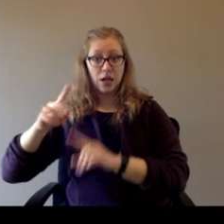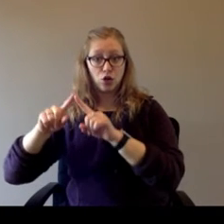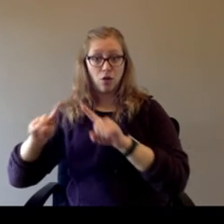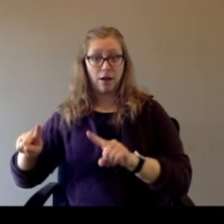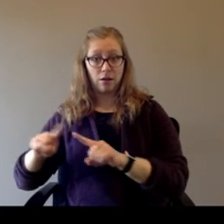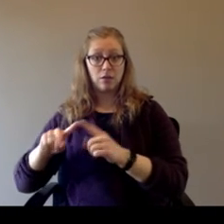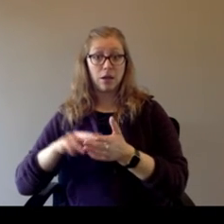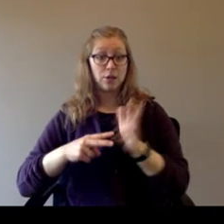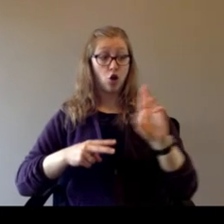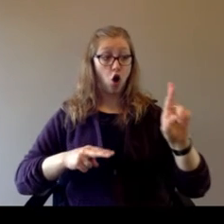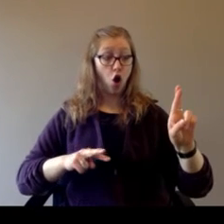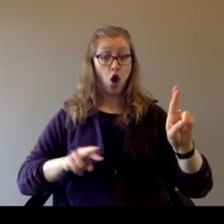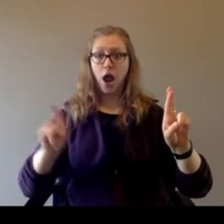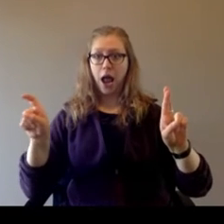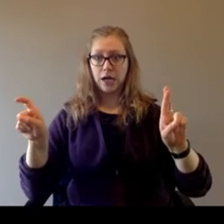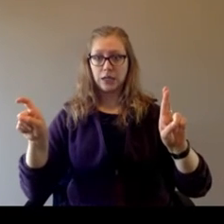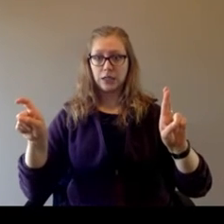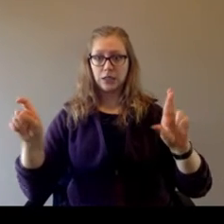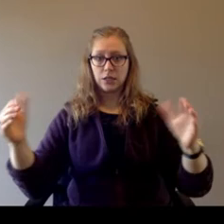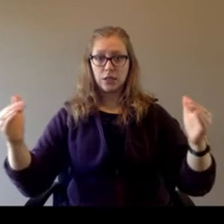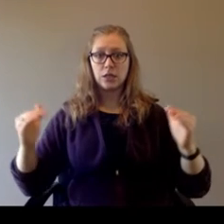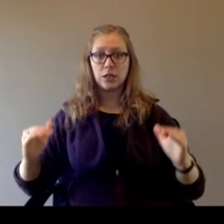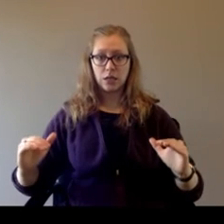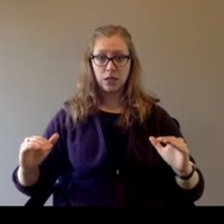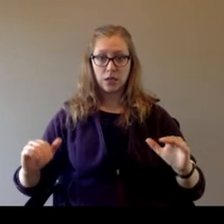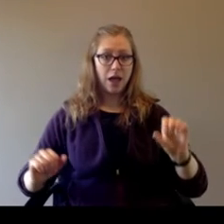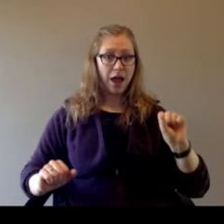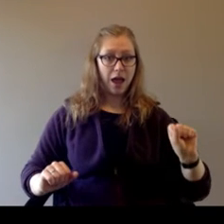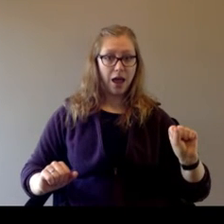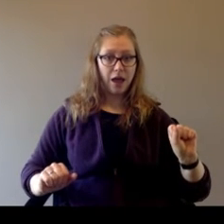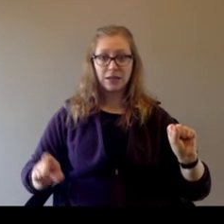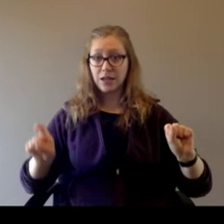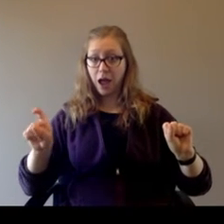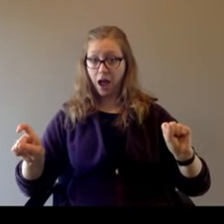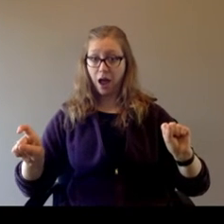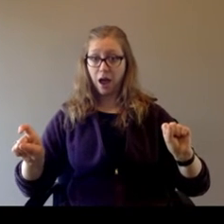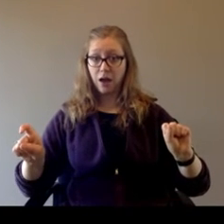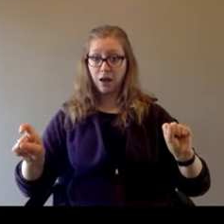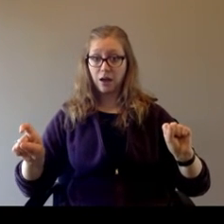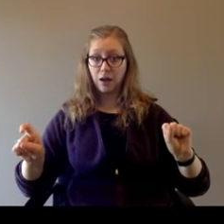is going to be congruent to the middle one, angle Y. And the last one, angle T